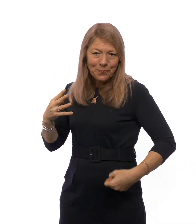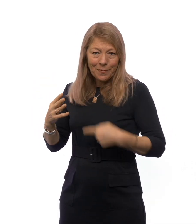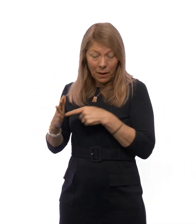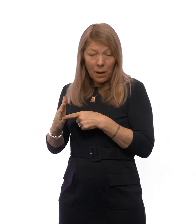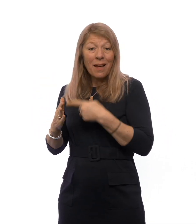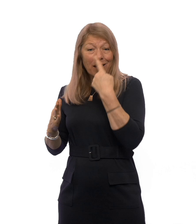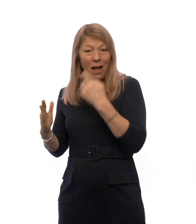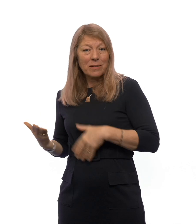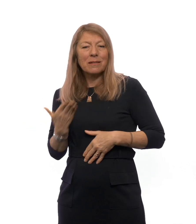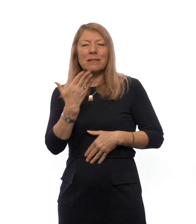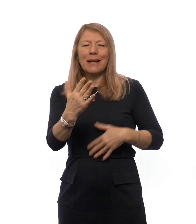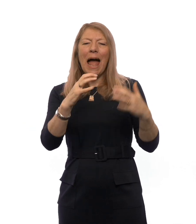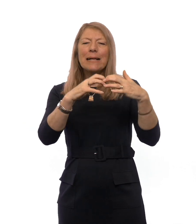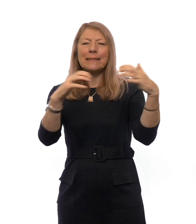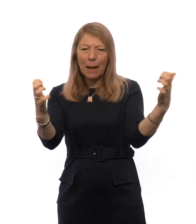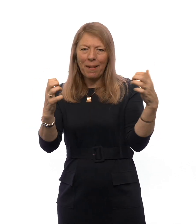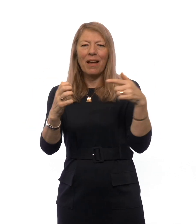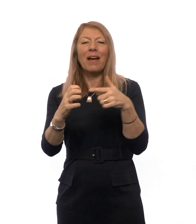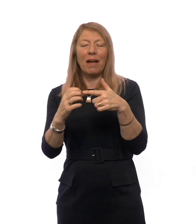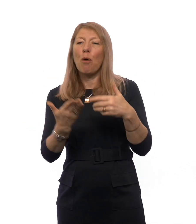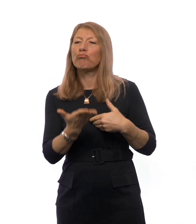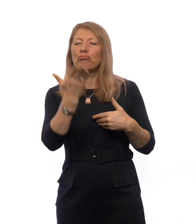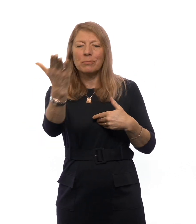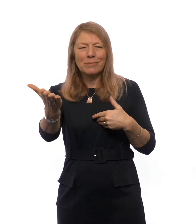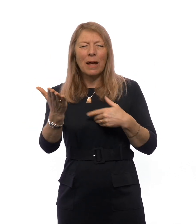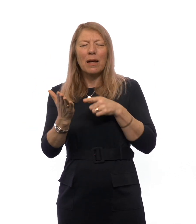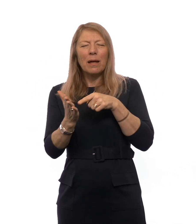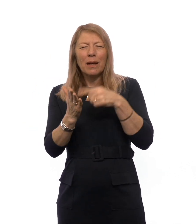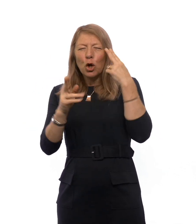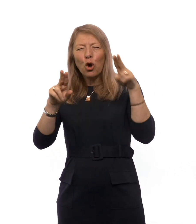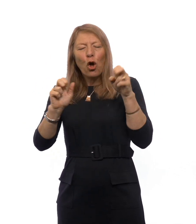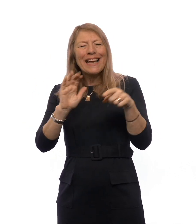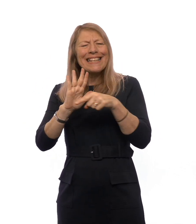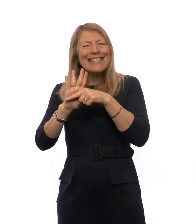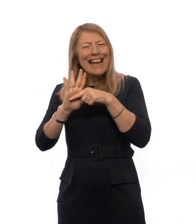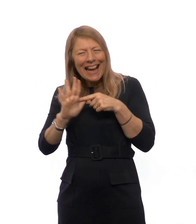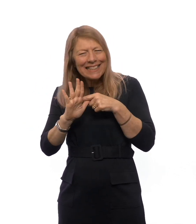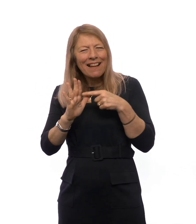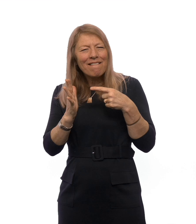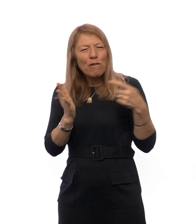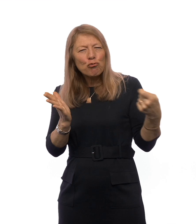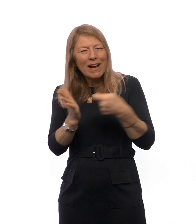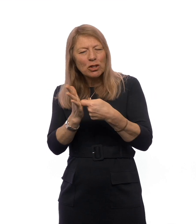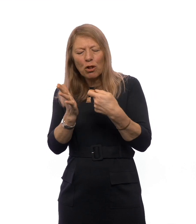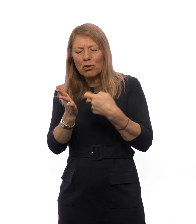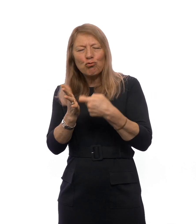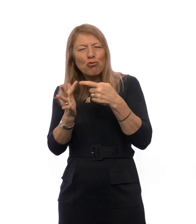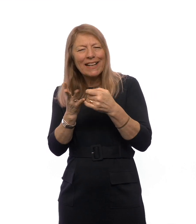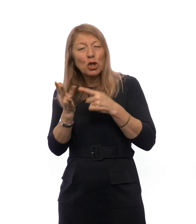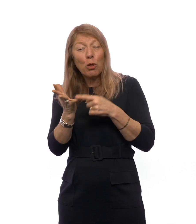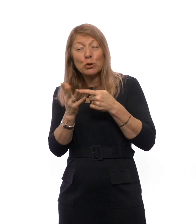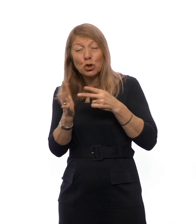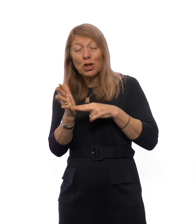as regulations are not debated unless specifically challenged by Assembly Members.